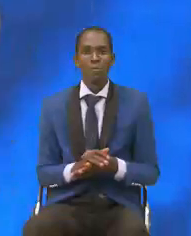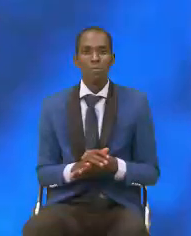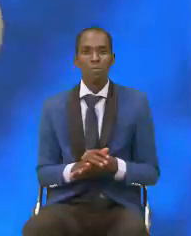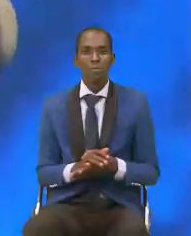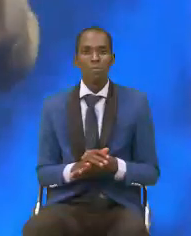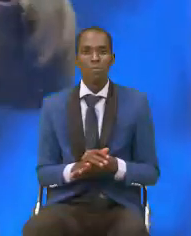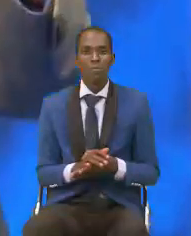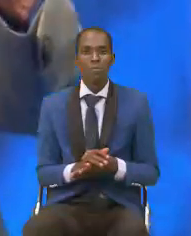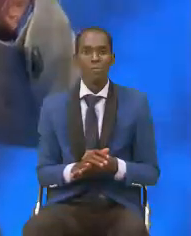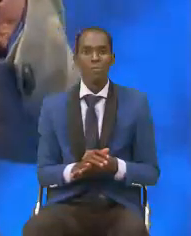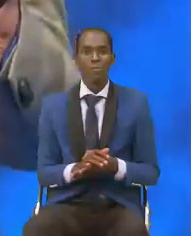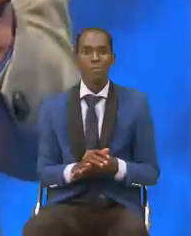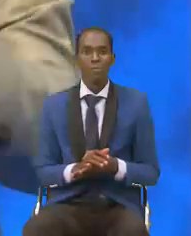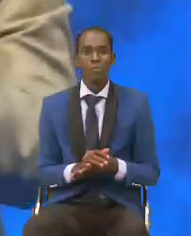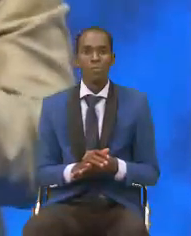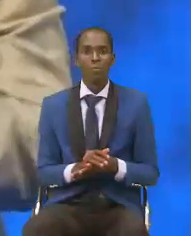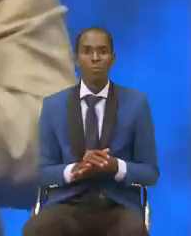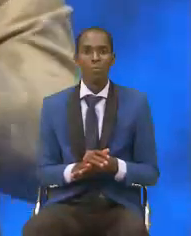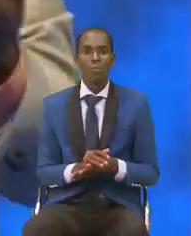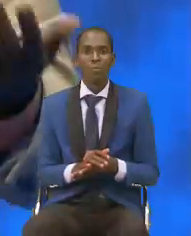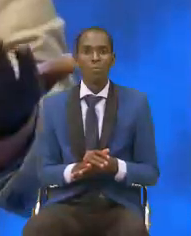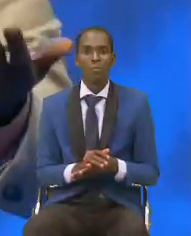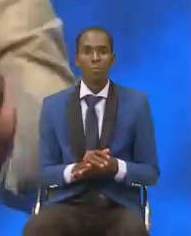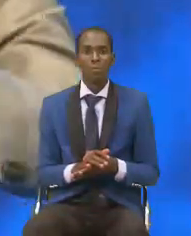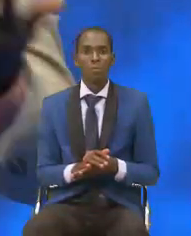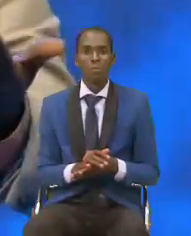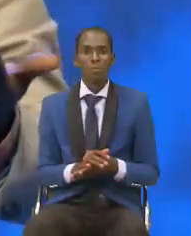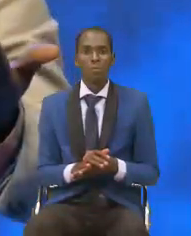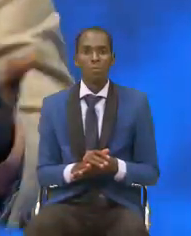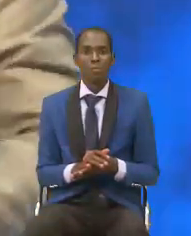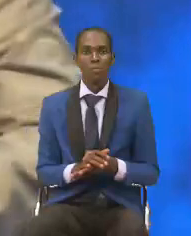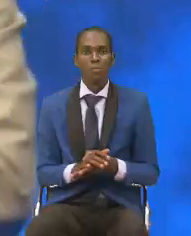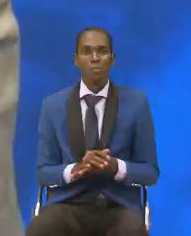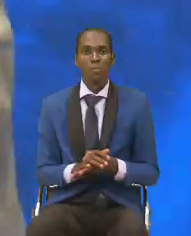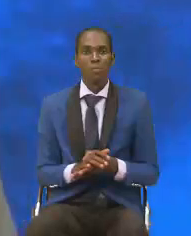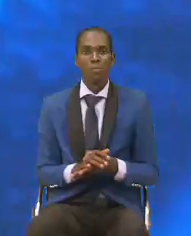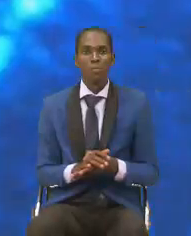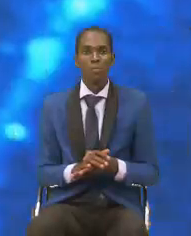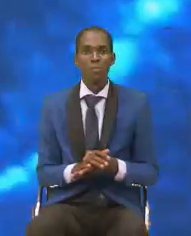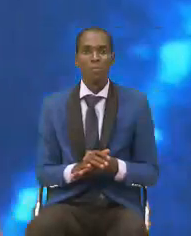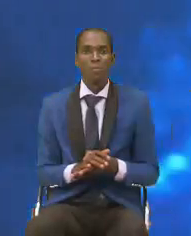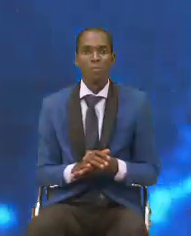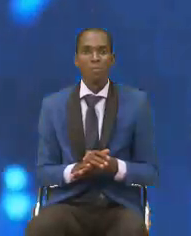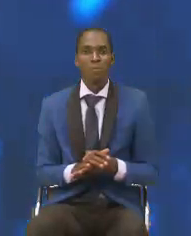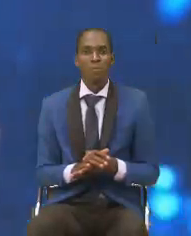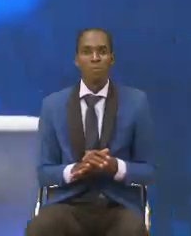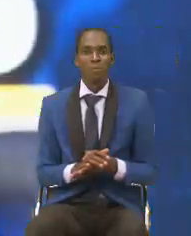the testimony was going on not during the message but testimony then she said the lord ministered to